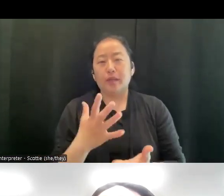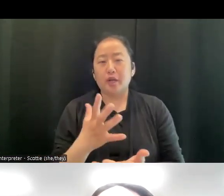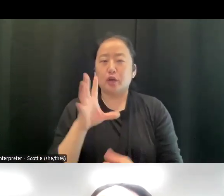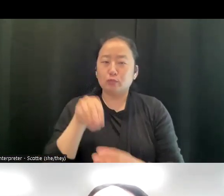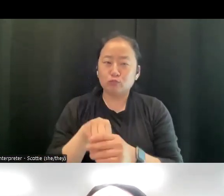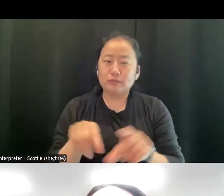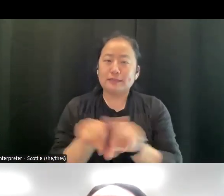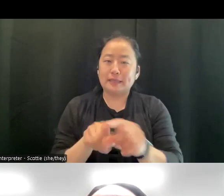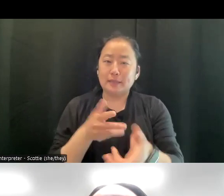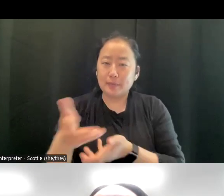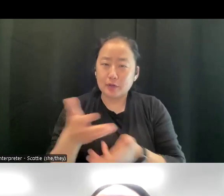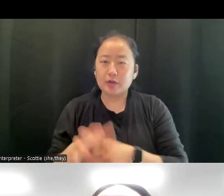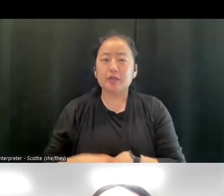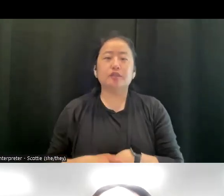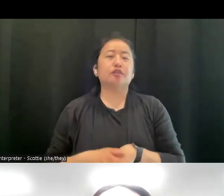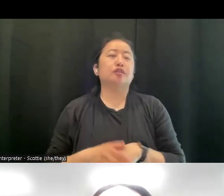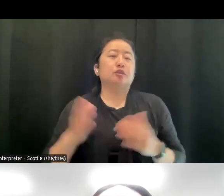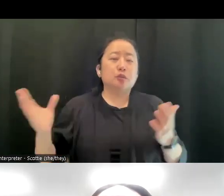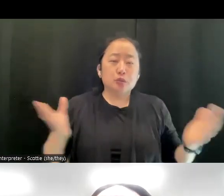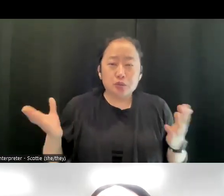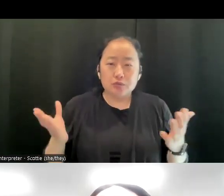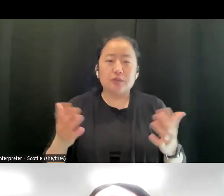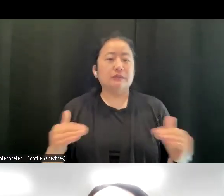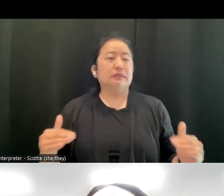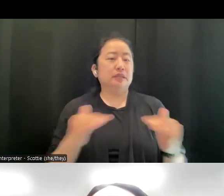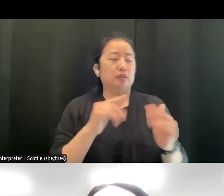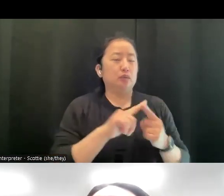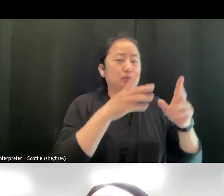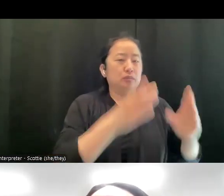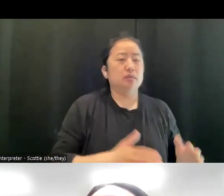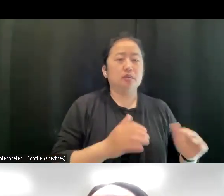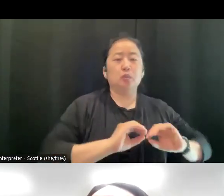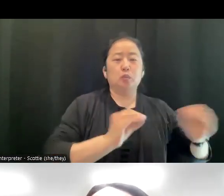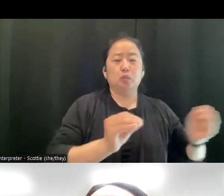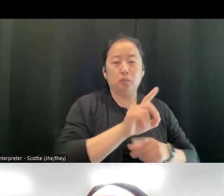as somebody who might not have a disability. And that it's equally, you know, integrated,